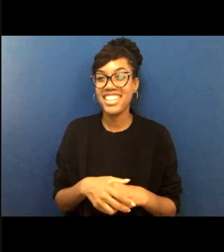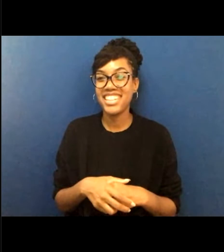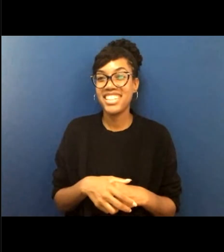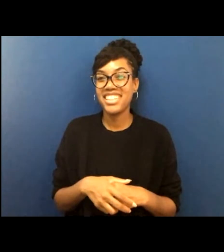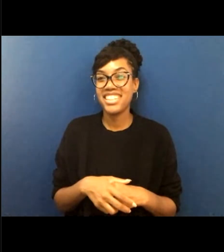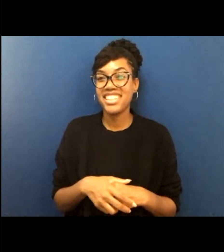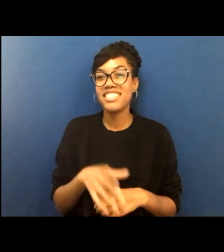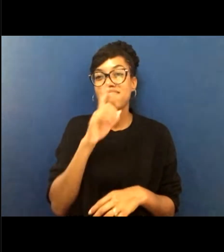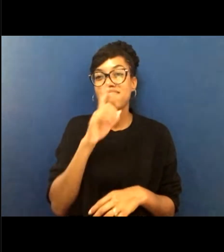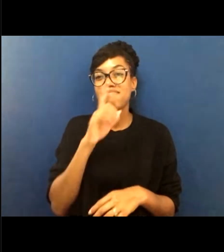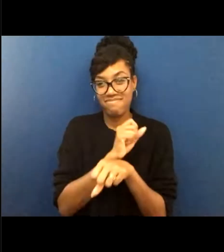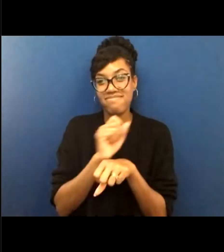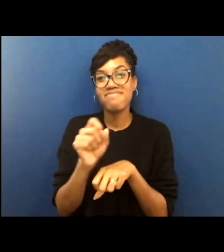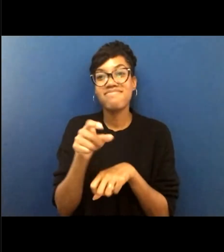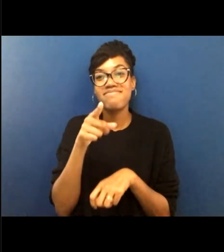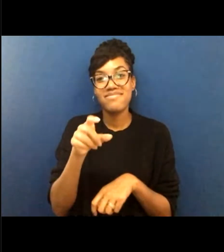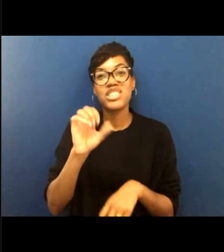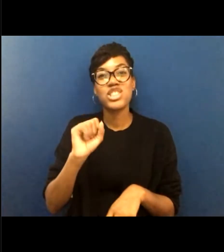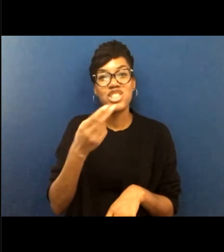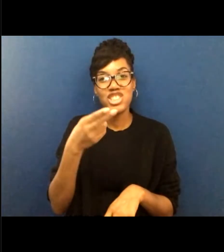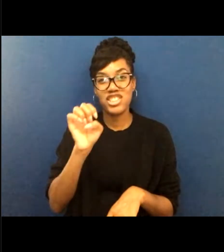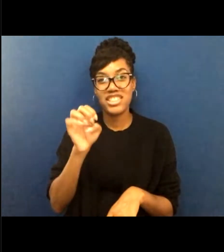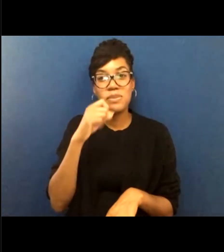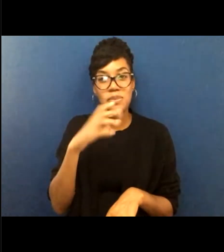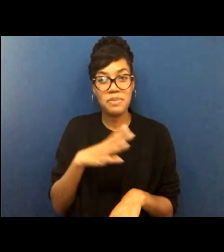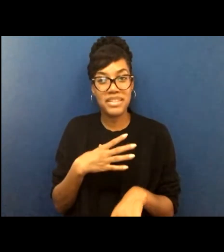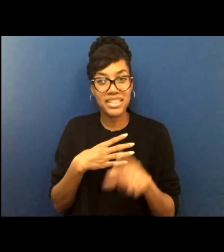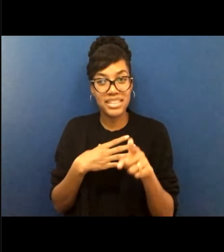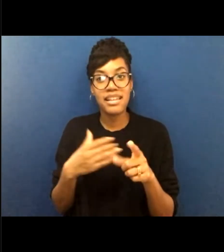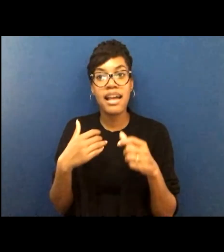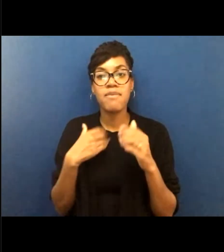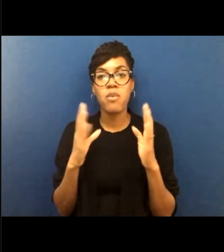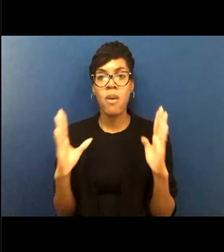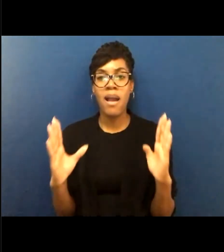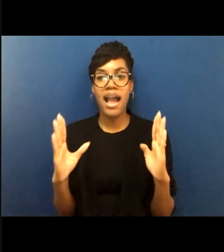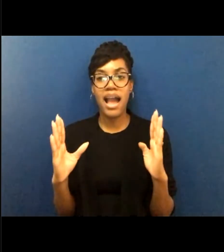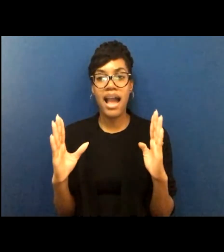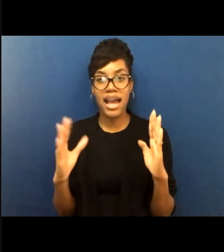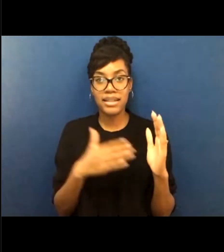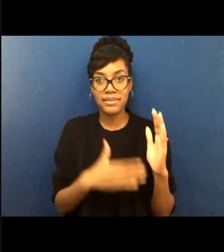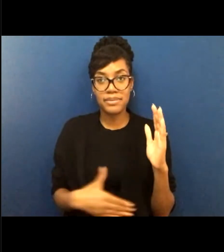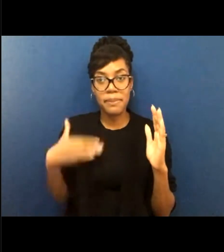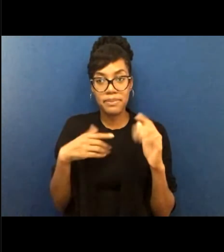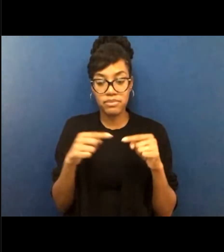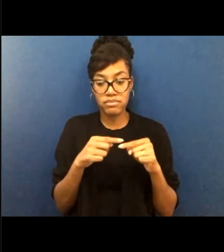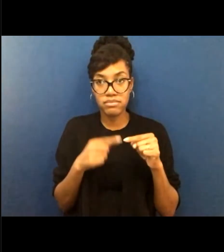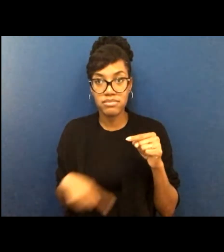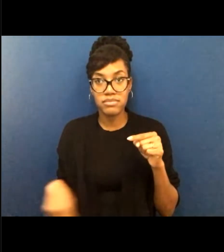It is because she has this big wide tail flap, and that's how we tell it's a female. Now let's look that a male crab.